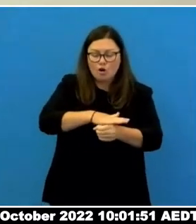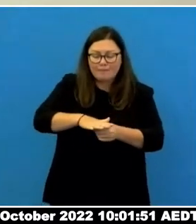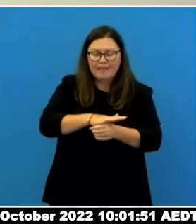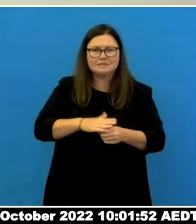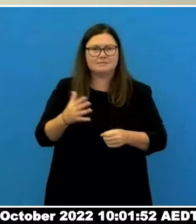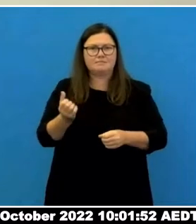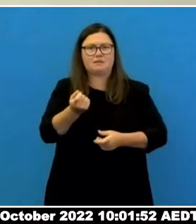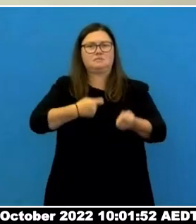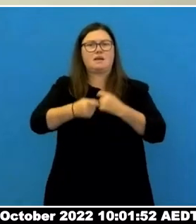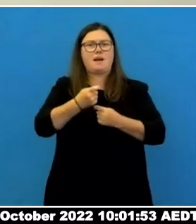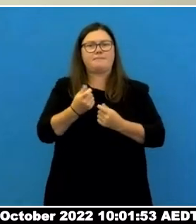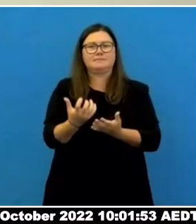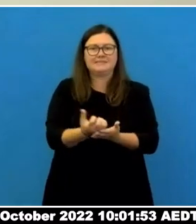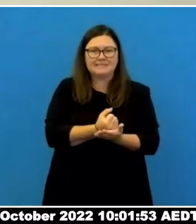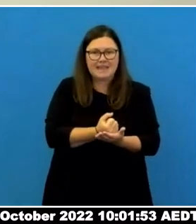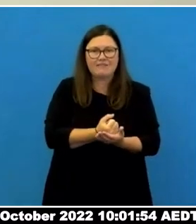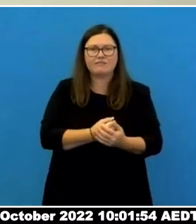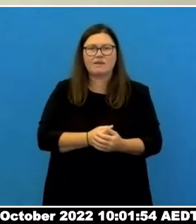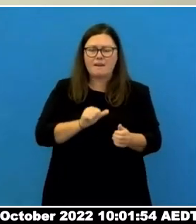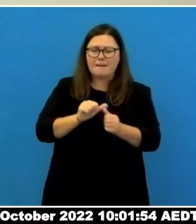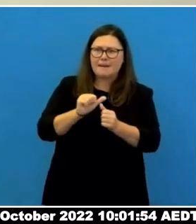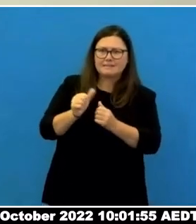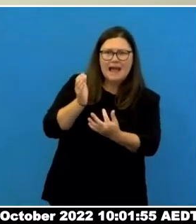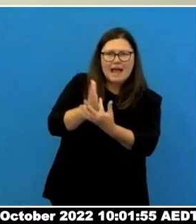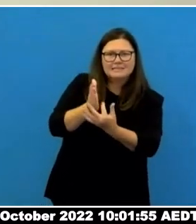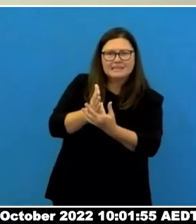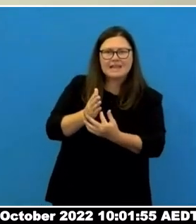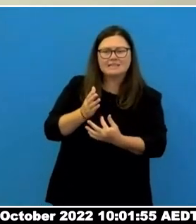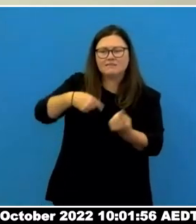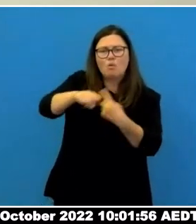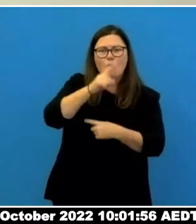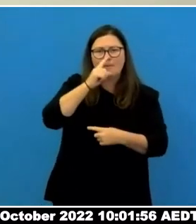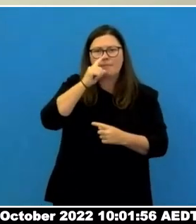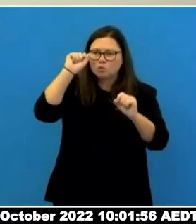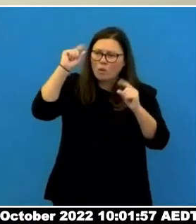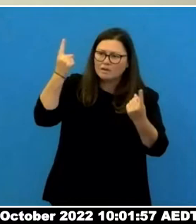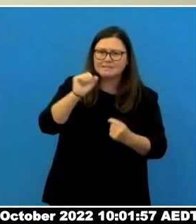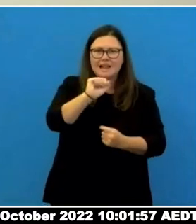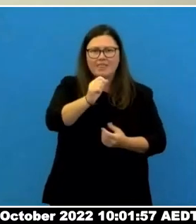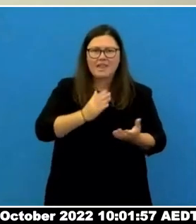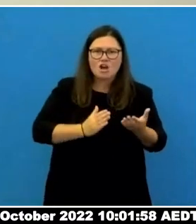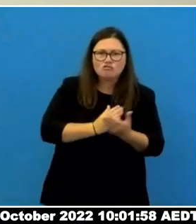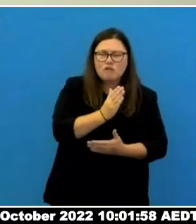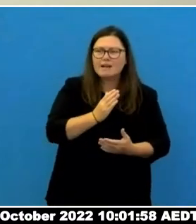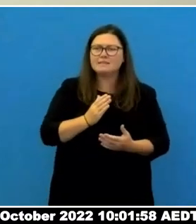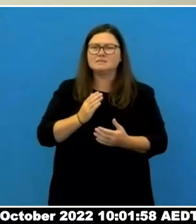Enhanced access to rights and awareness raising around legislative protections and complaints mechanisms.